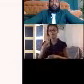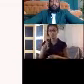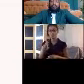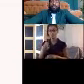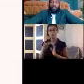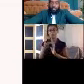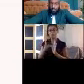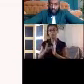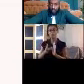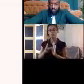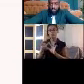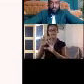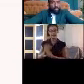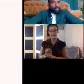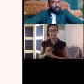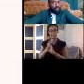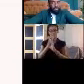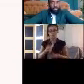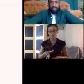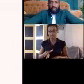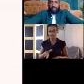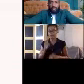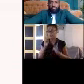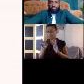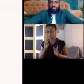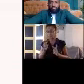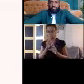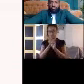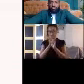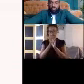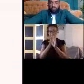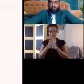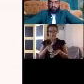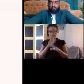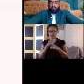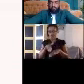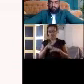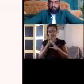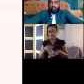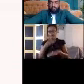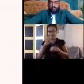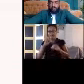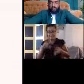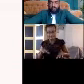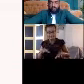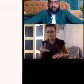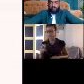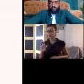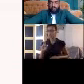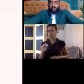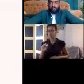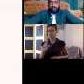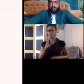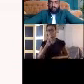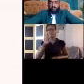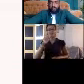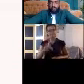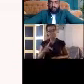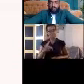speaking up towards and against racism. And then this is an extra, this is extra labour